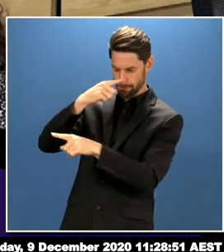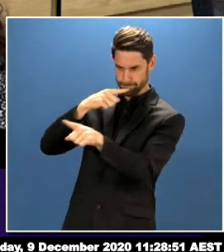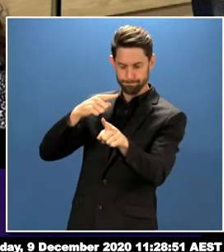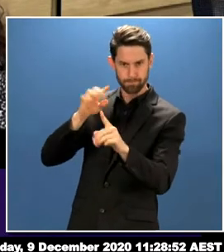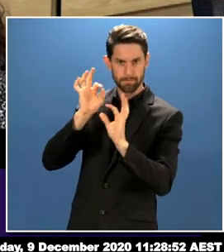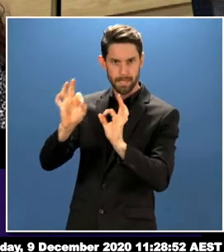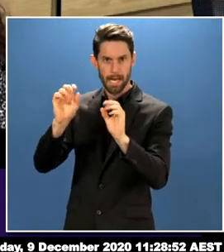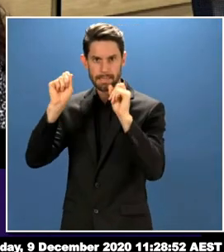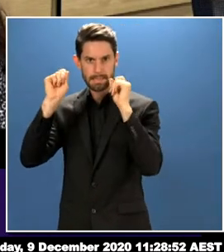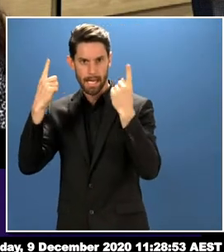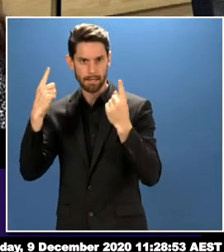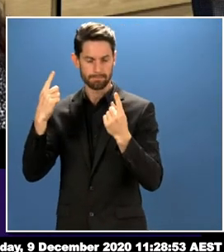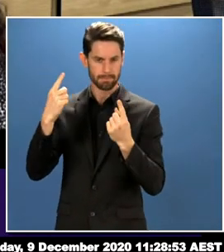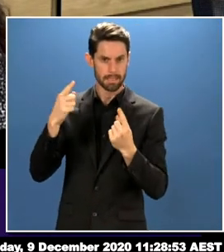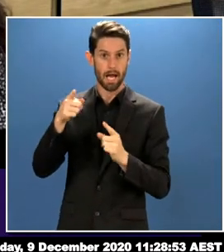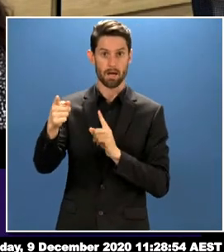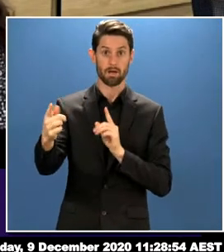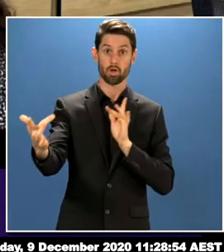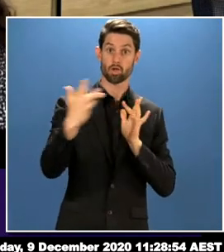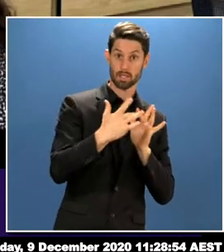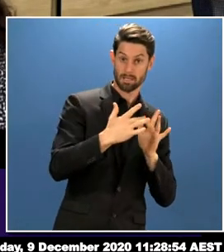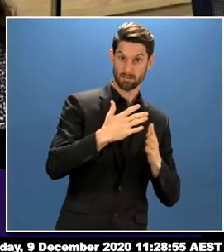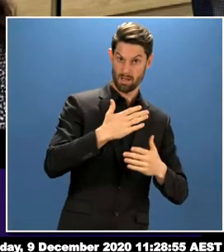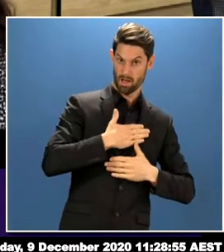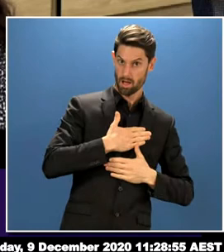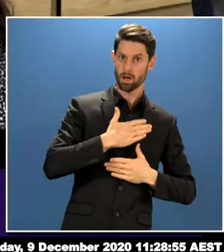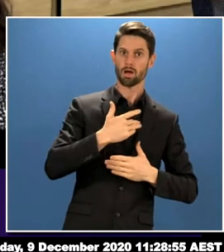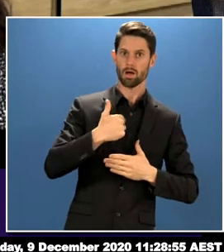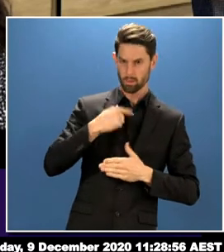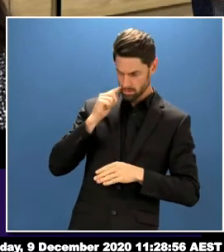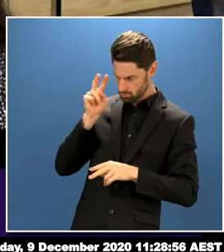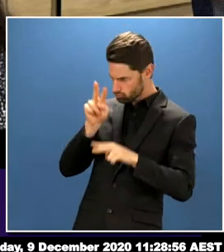(UNCLEAR) to the particular issue.